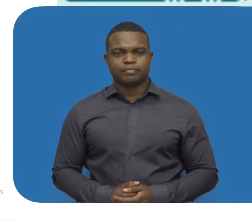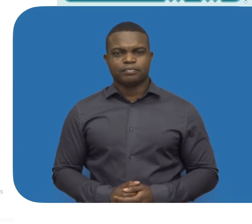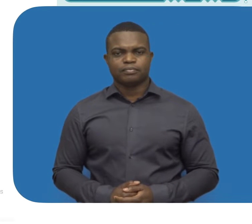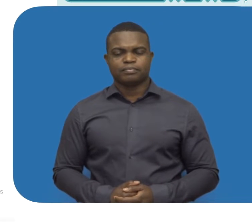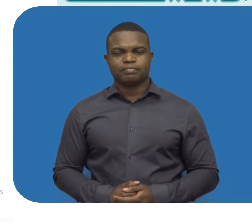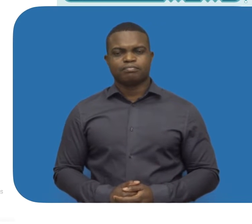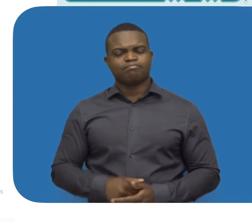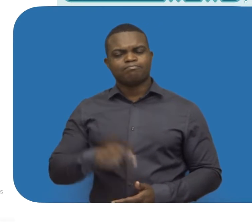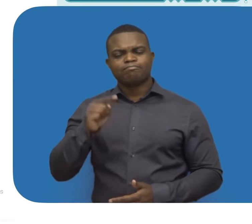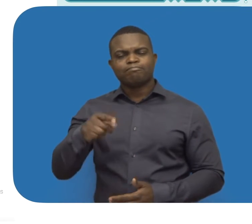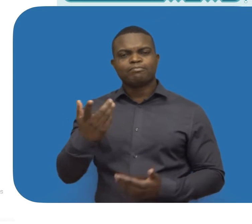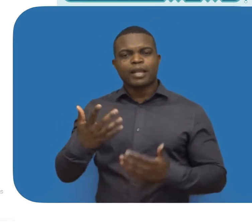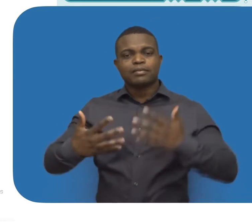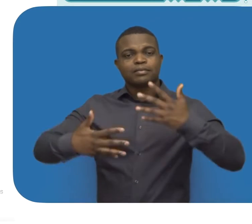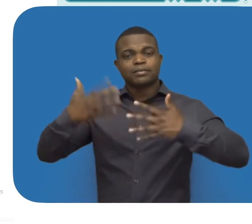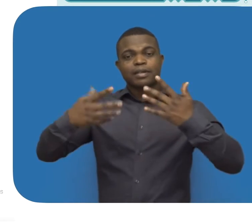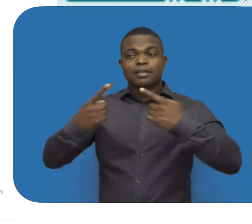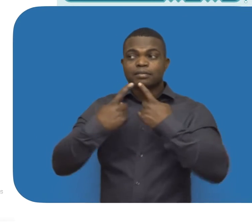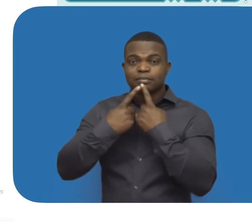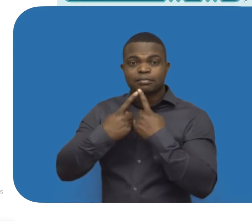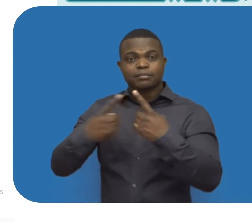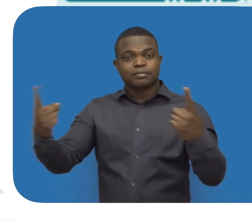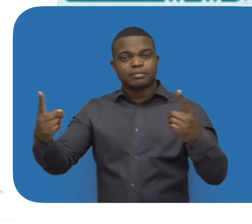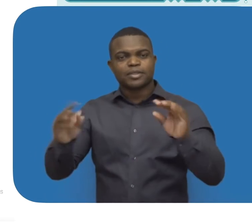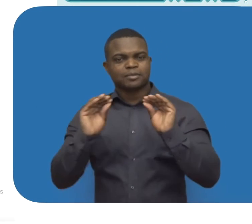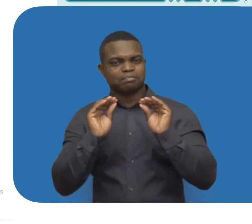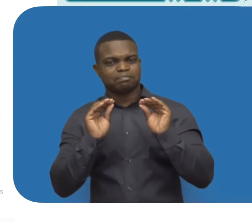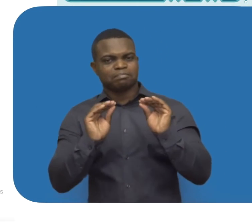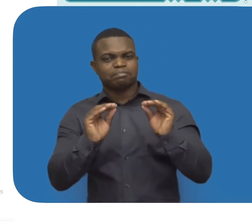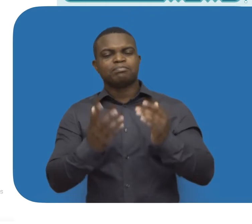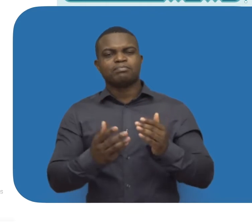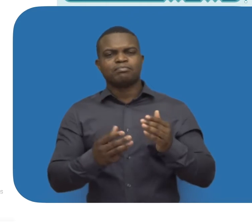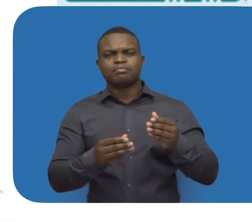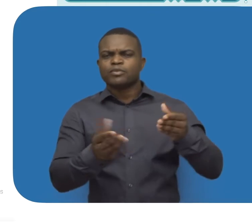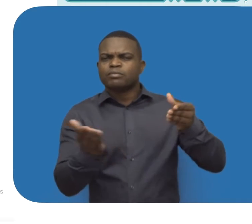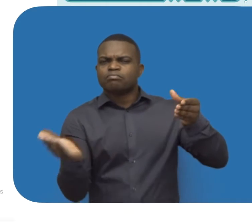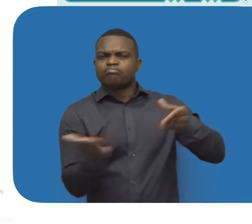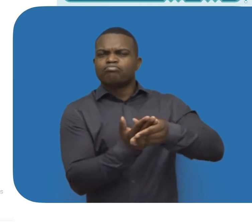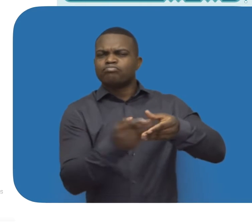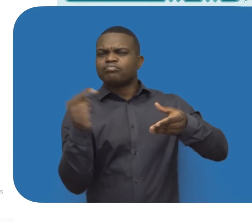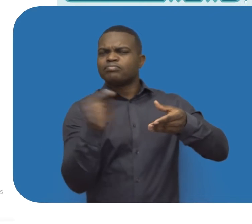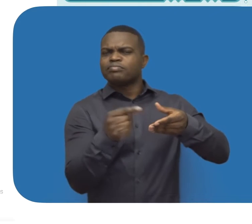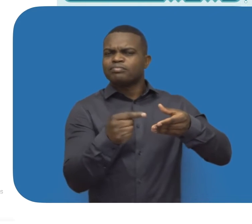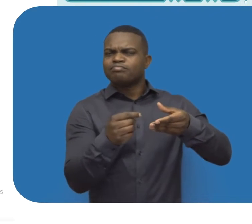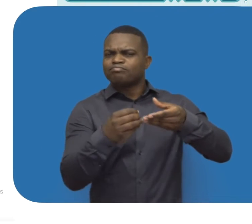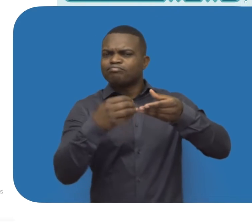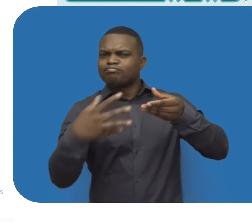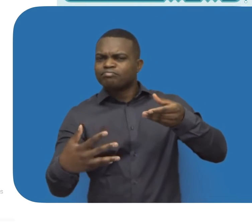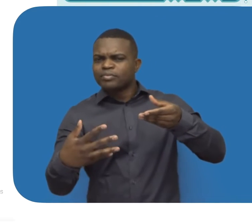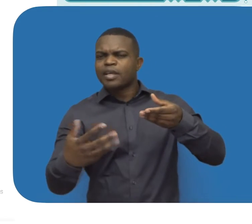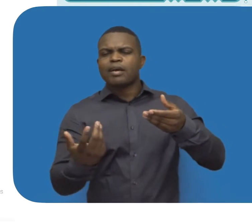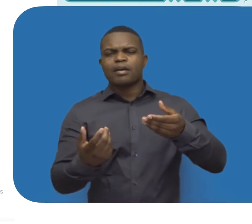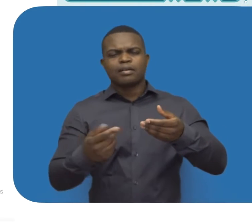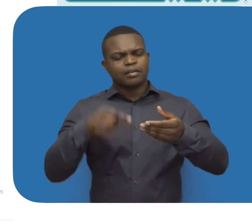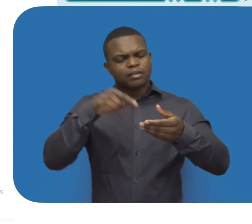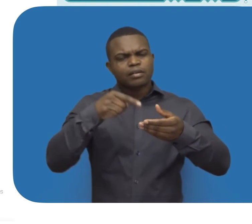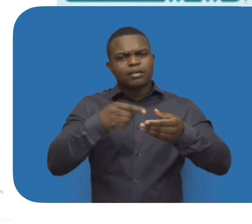This includes a Data Statement, a document type specifically designed to help researchers understand the background of a dataset